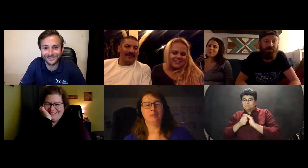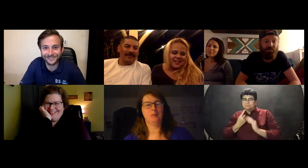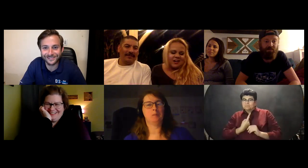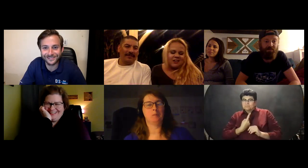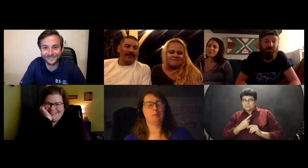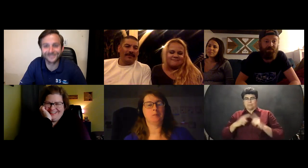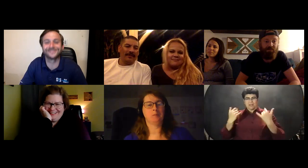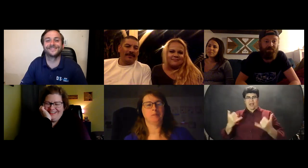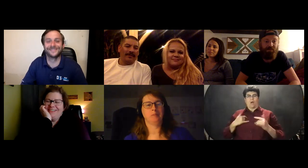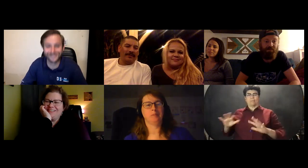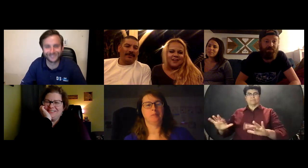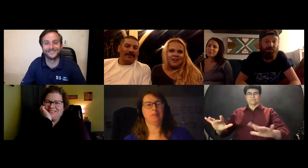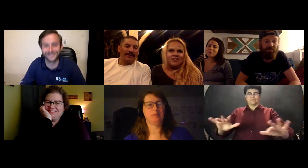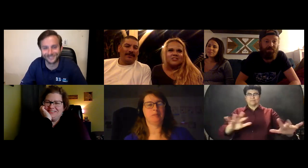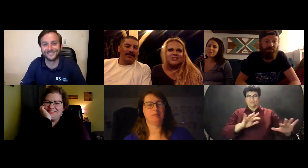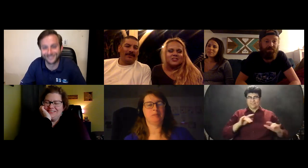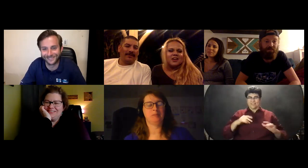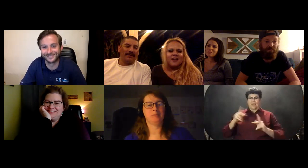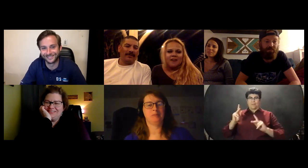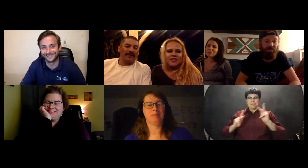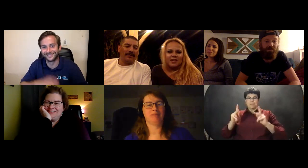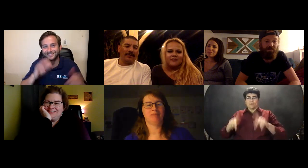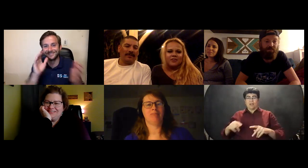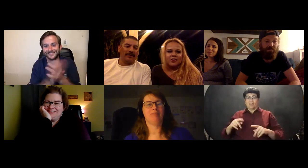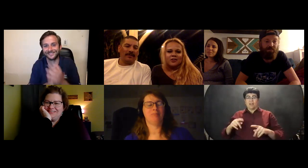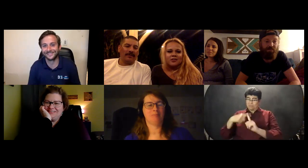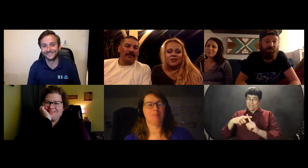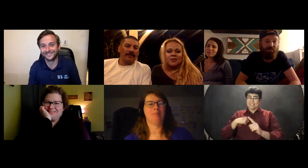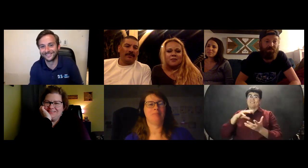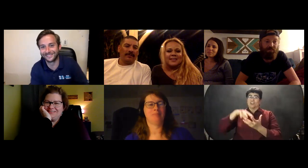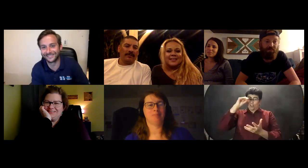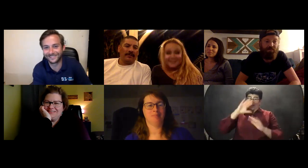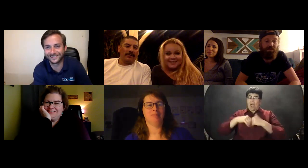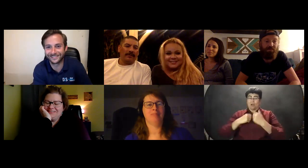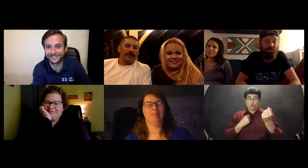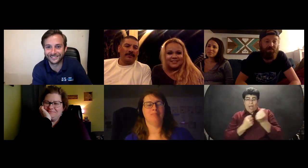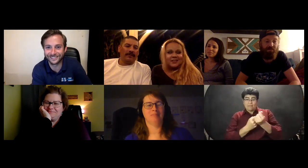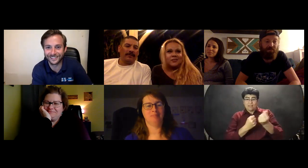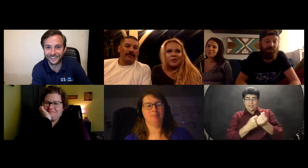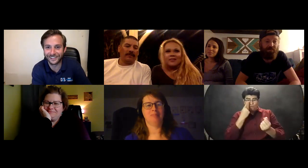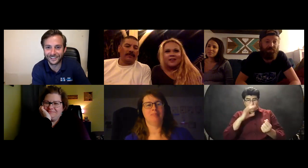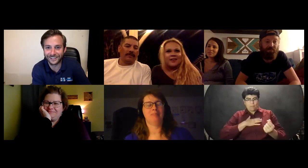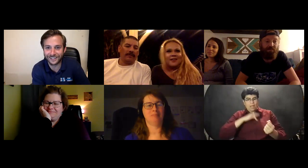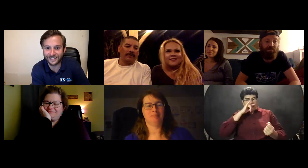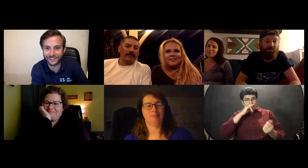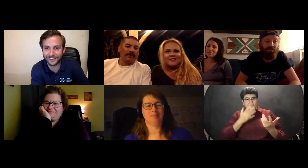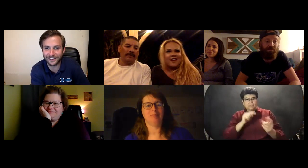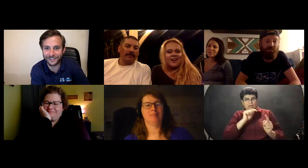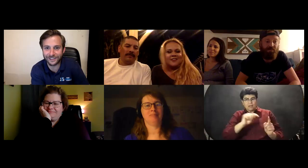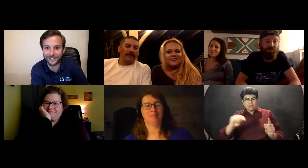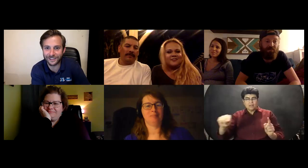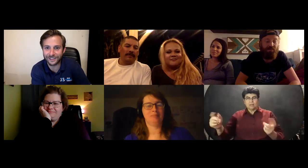um i've also learned how to advocate for